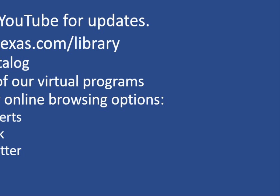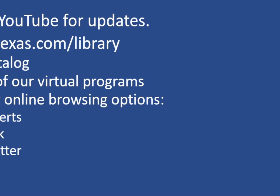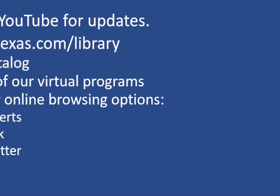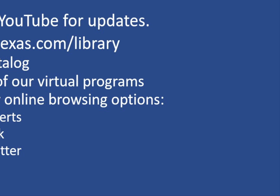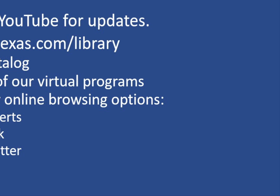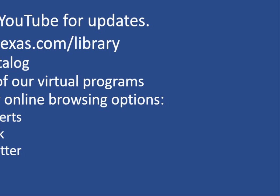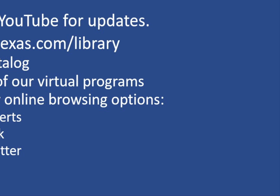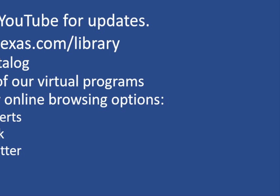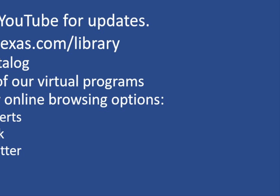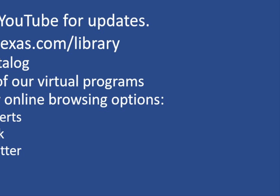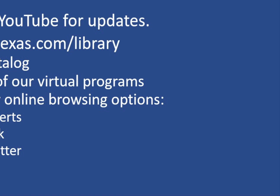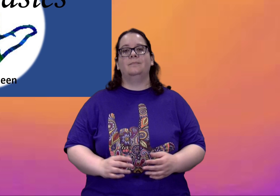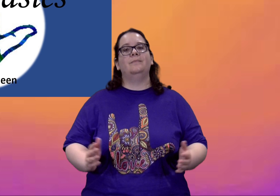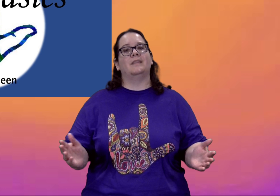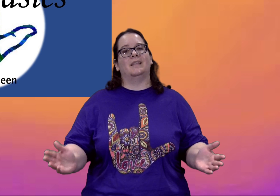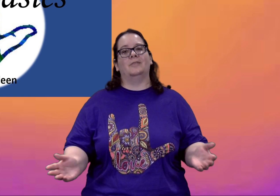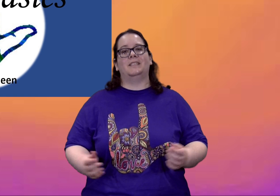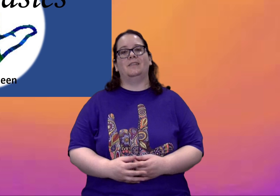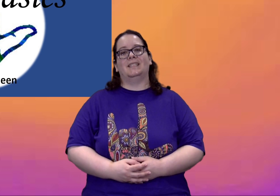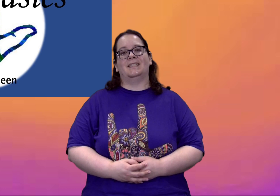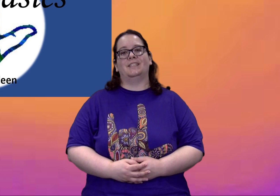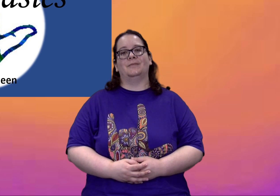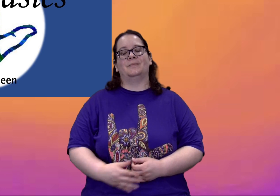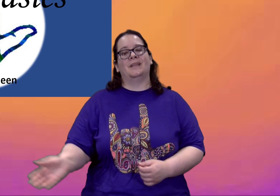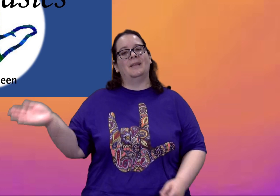author check, and the book newsletter. And i hope to see you guys again soon.